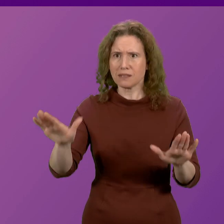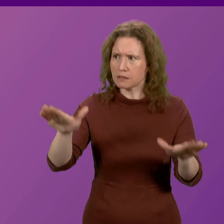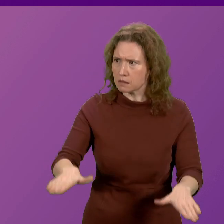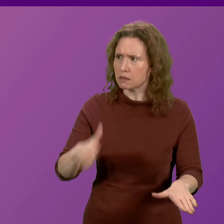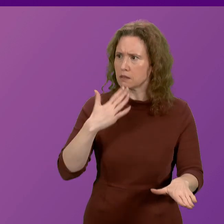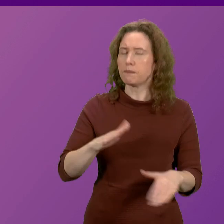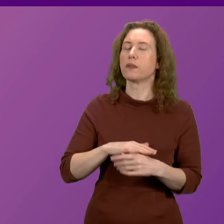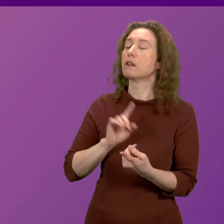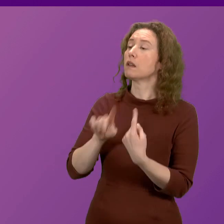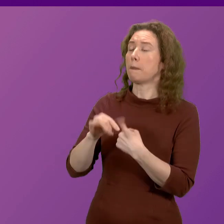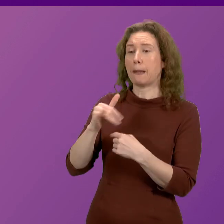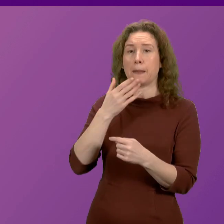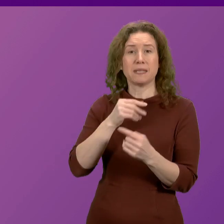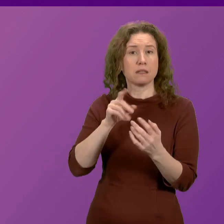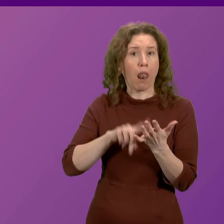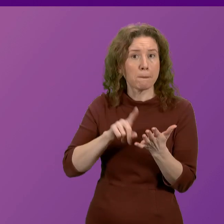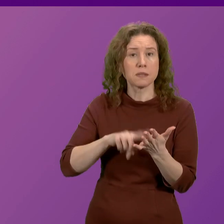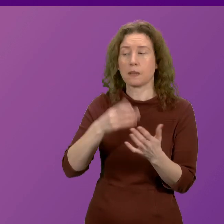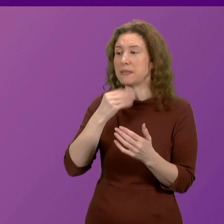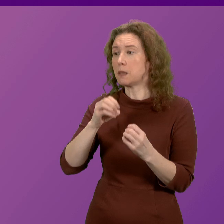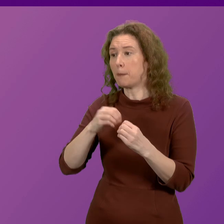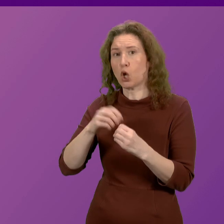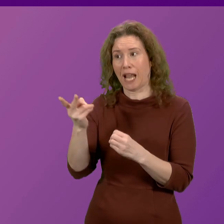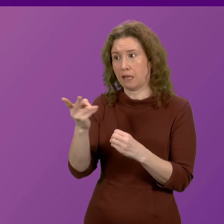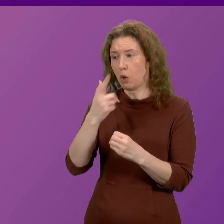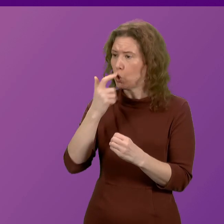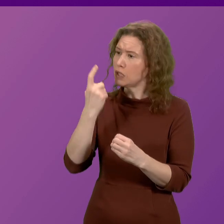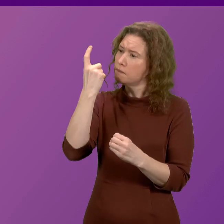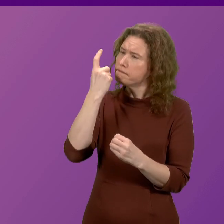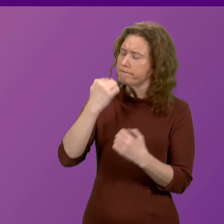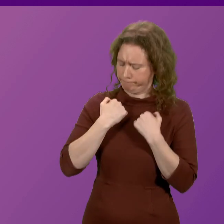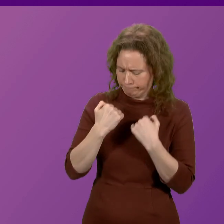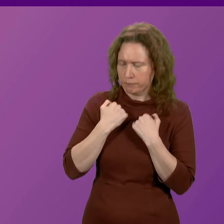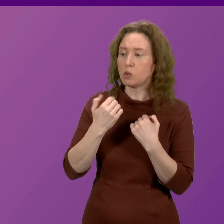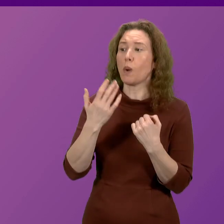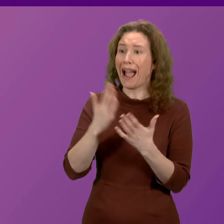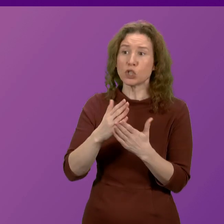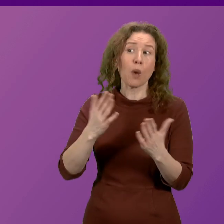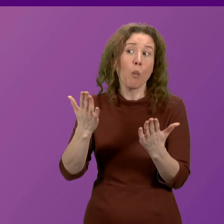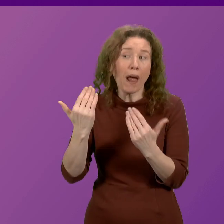Maybe Mr Lumsden and Mr Burnett can find it in themselves to welcome the tripling of investment